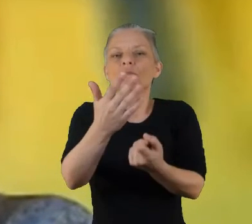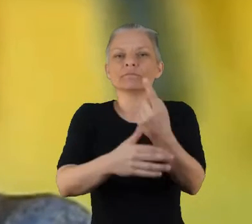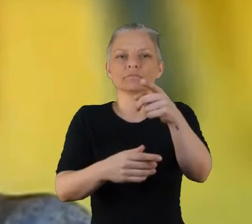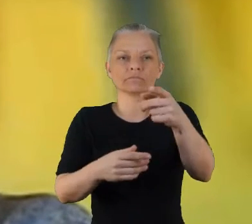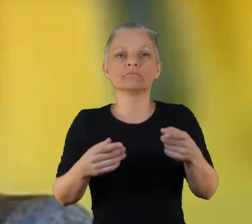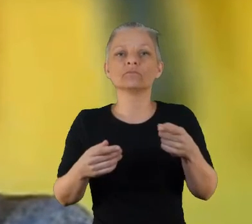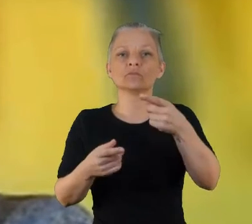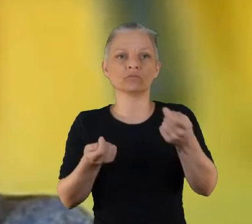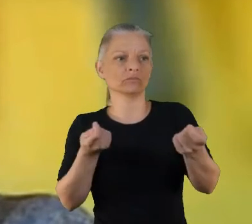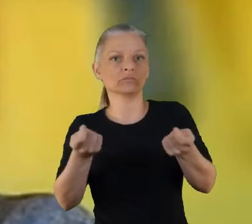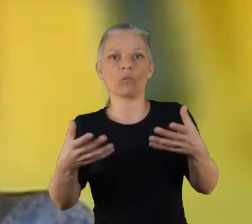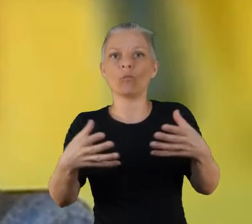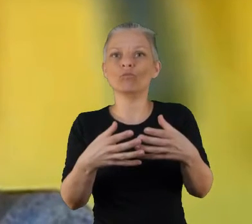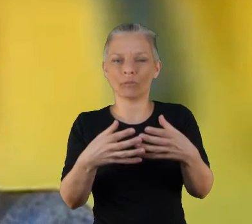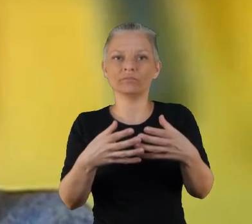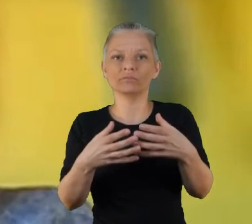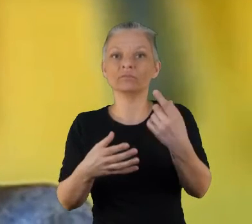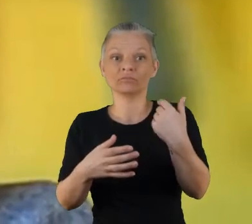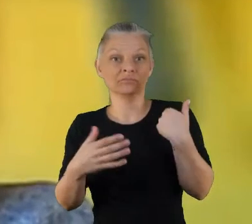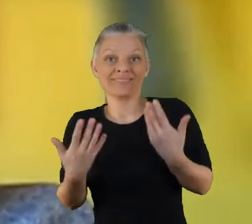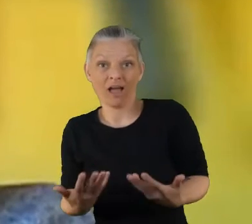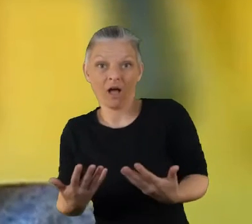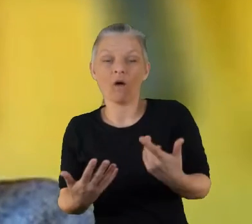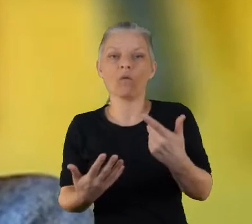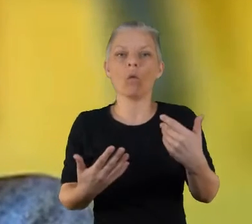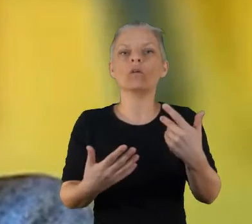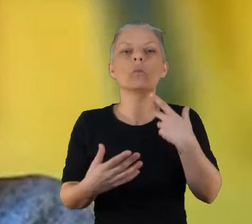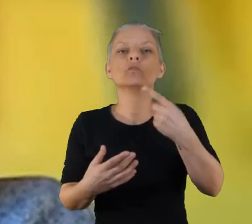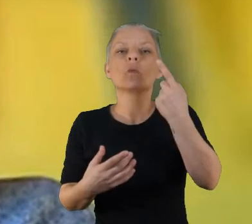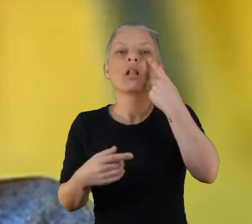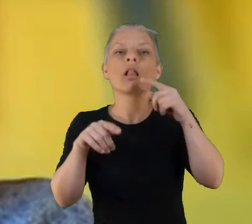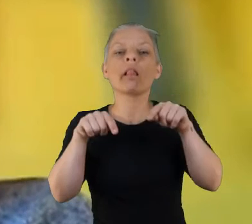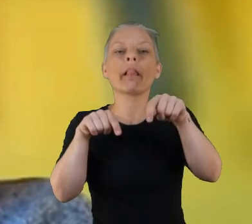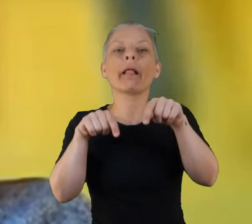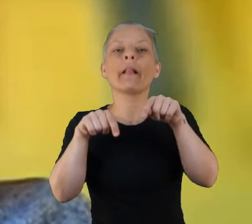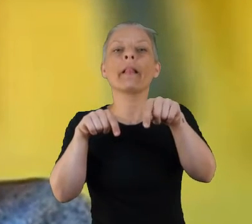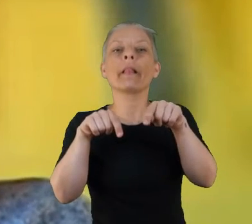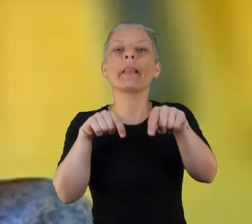things. Yeah, that some things are slightly different about the way people have been doing